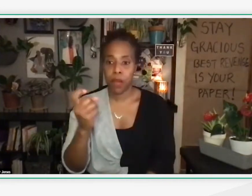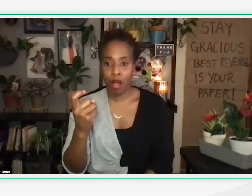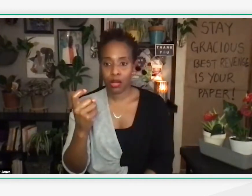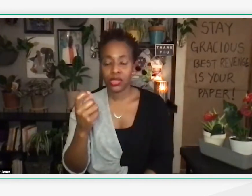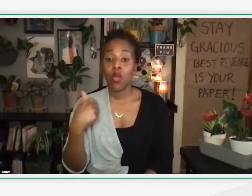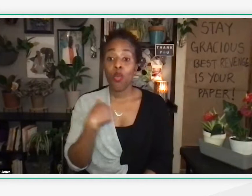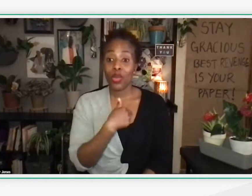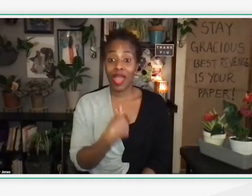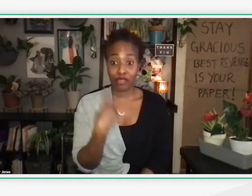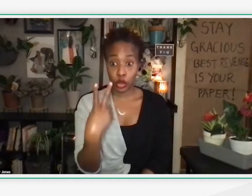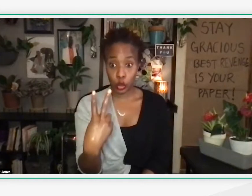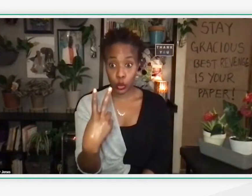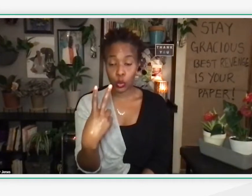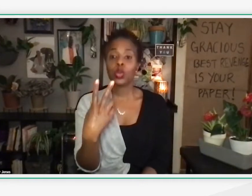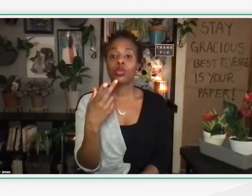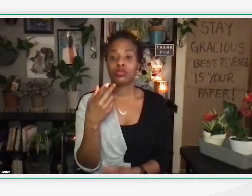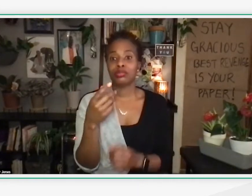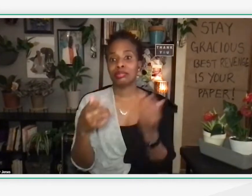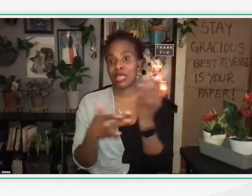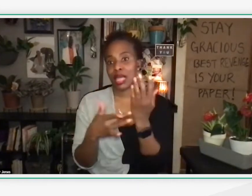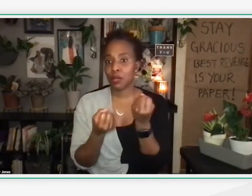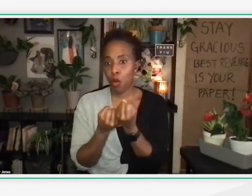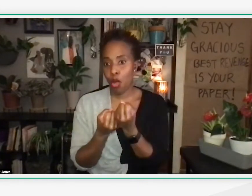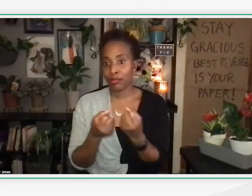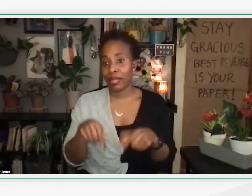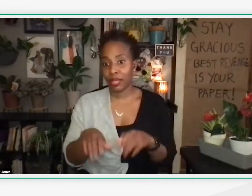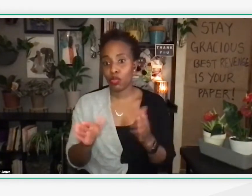use the chat box. We have 2 tech